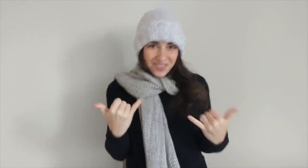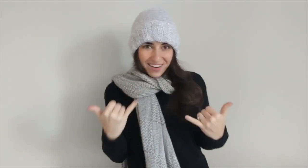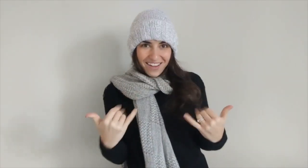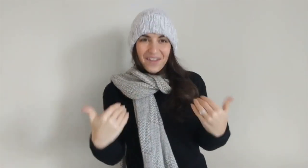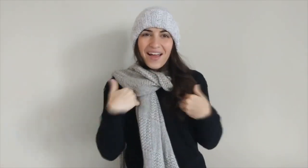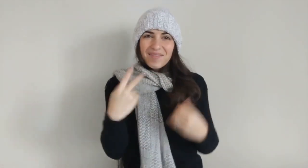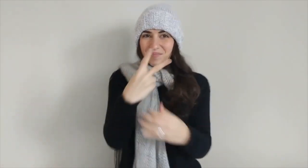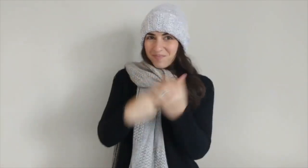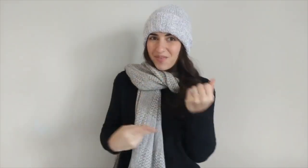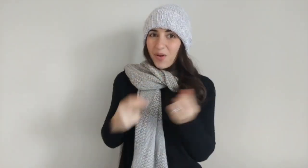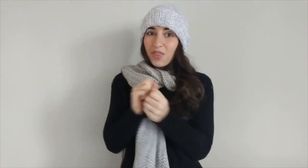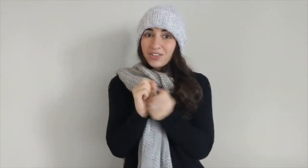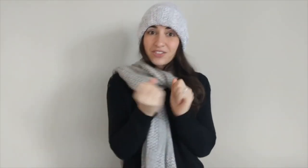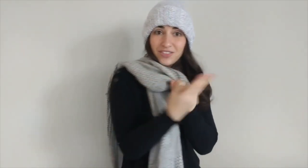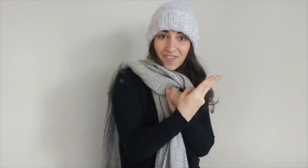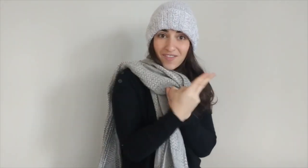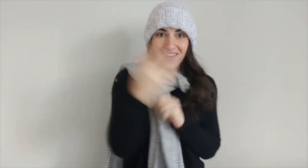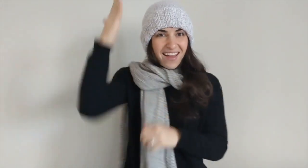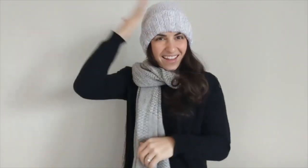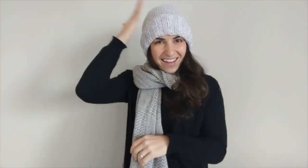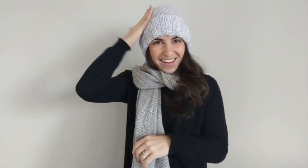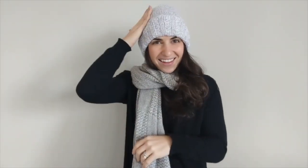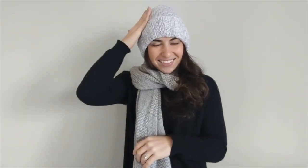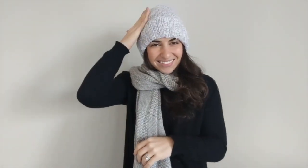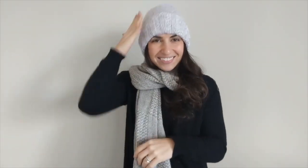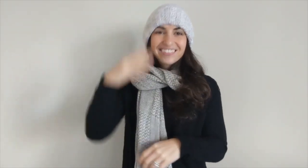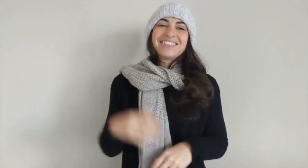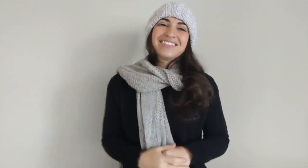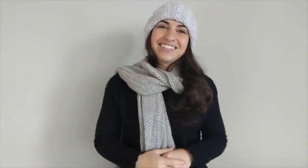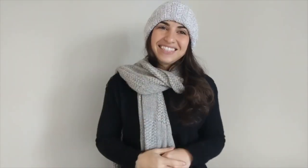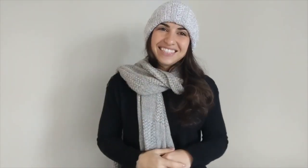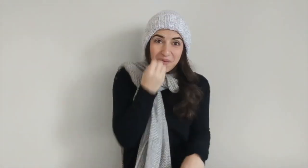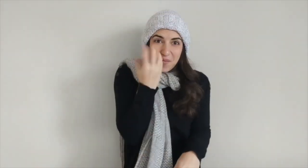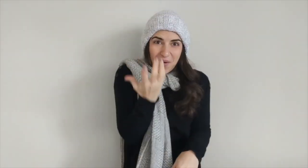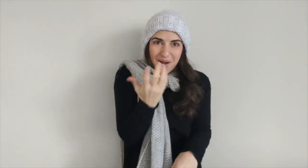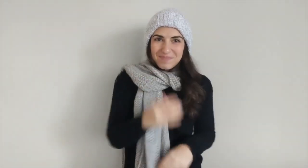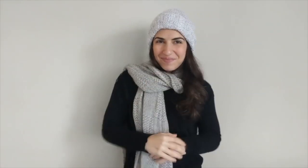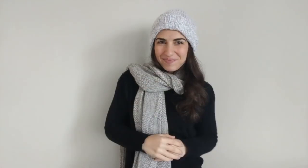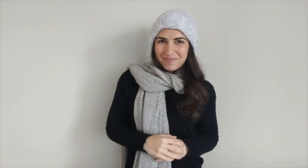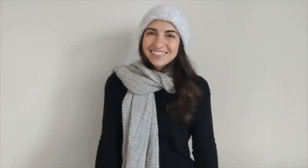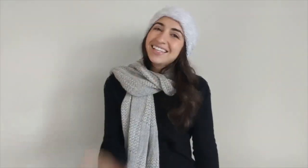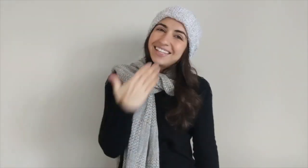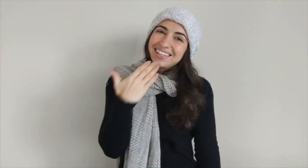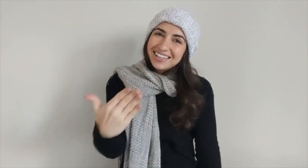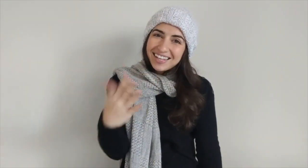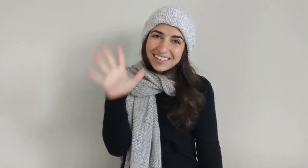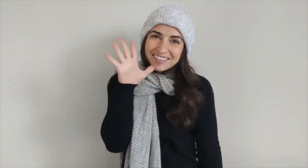Now, I have both scarf and hat. Warm.